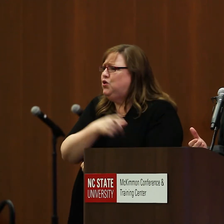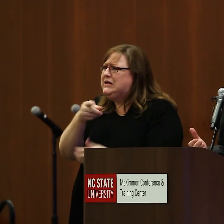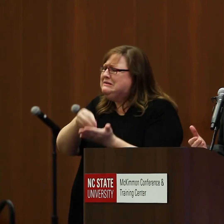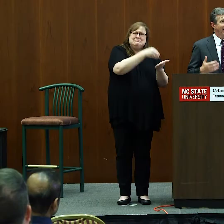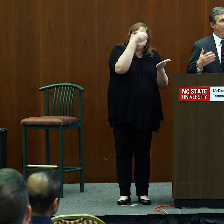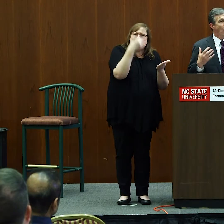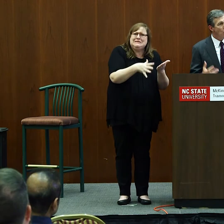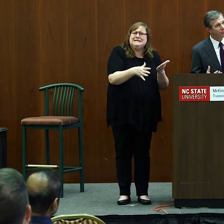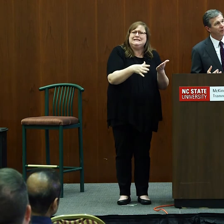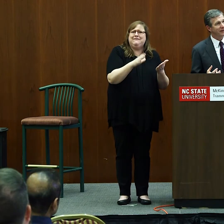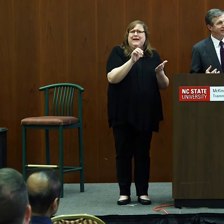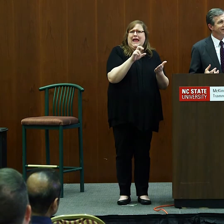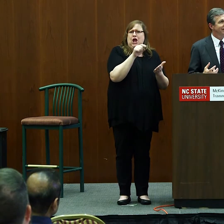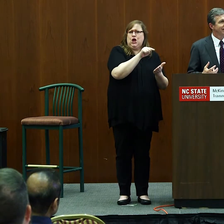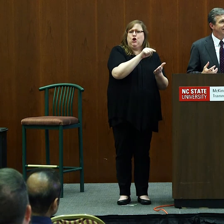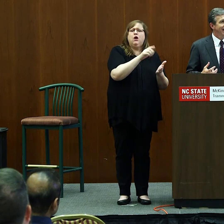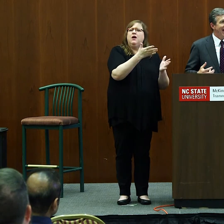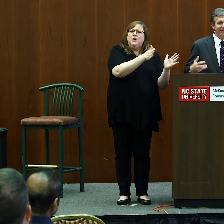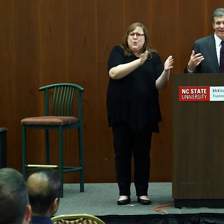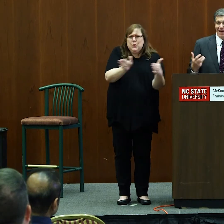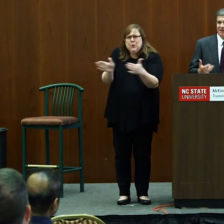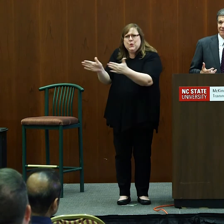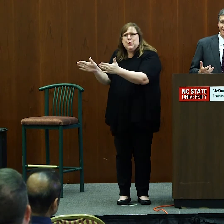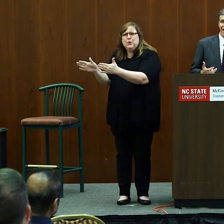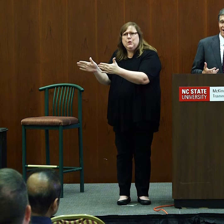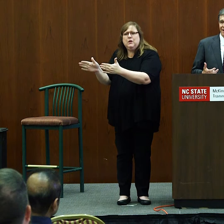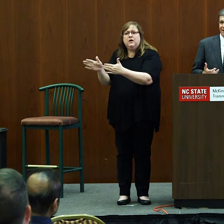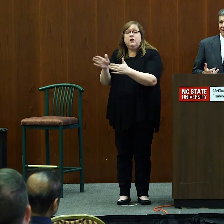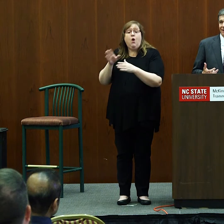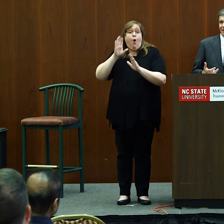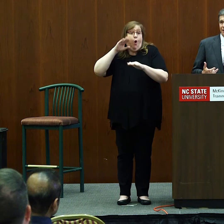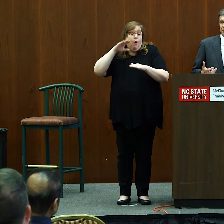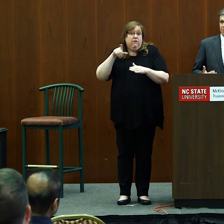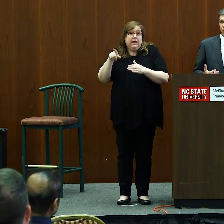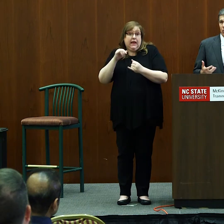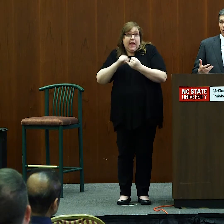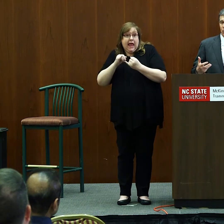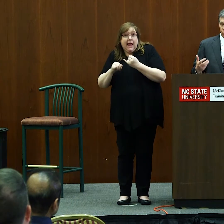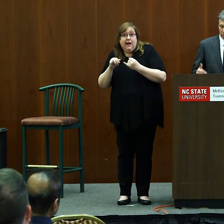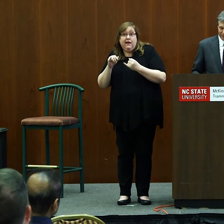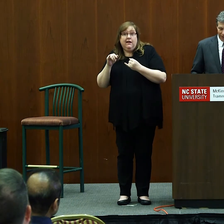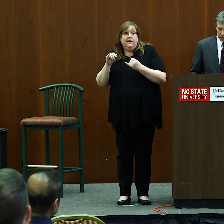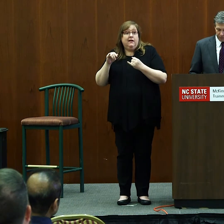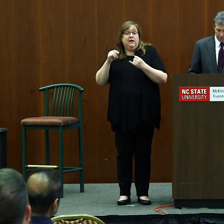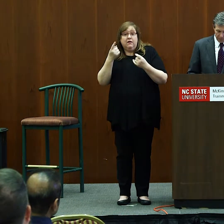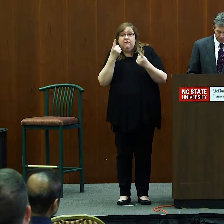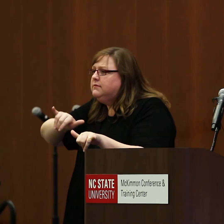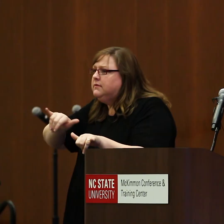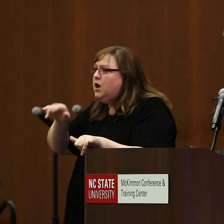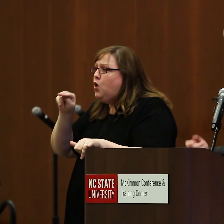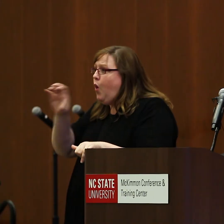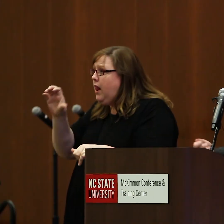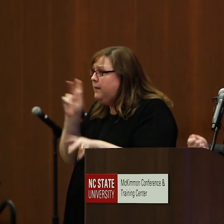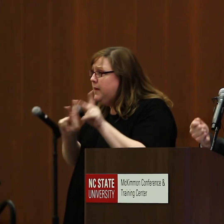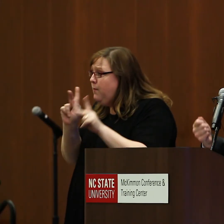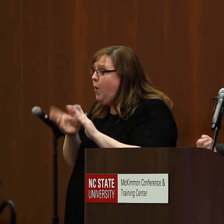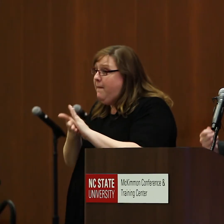And hopefully, at the end of the day, people will be healthier. I think that we can